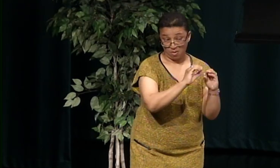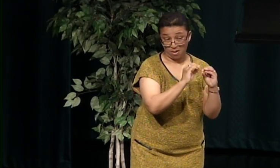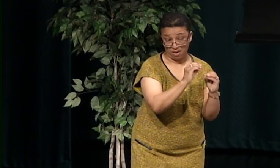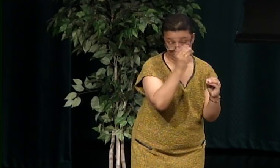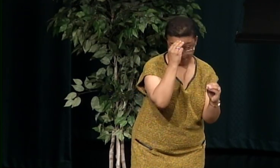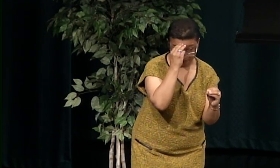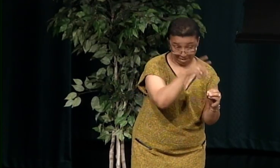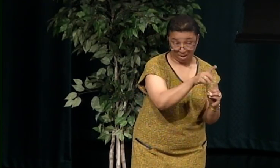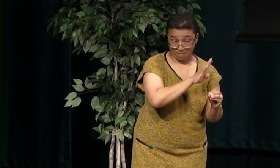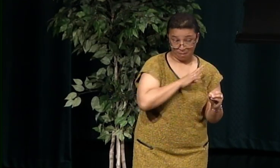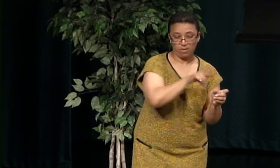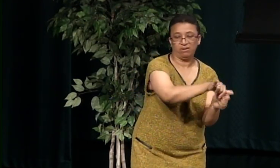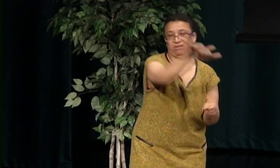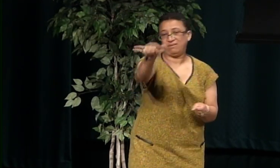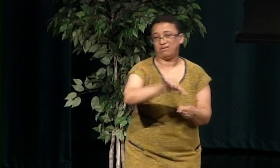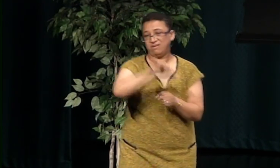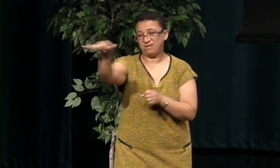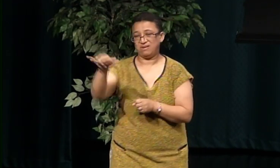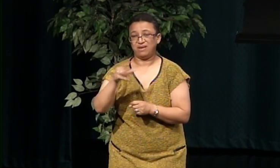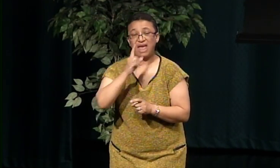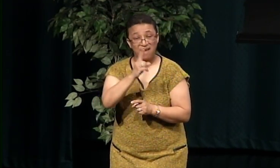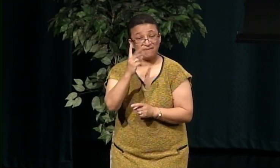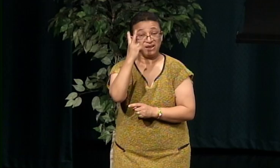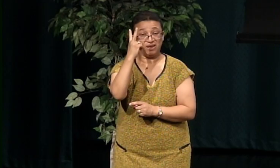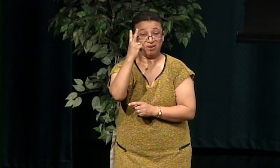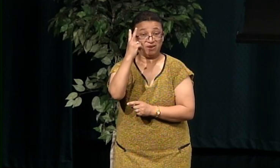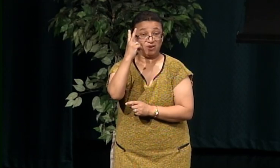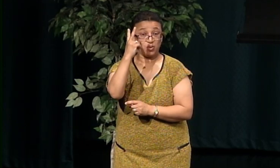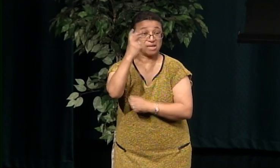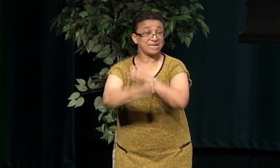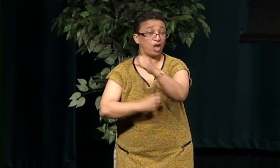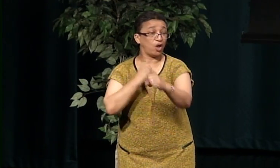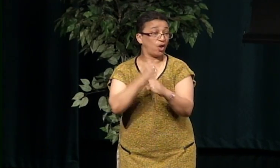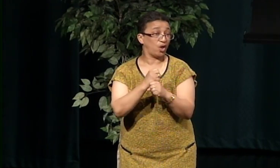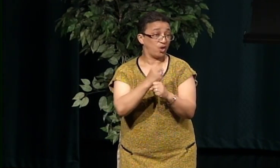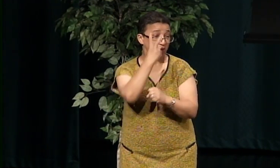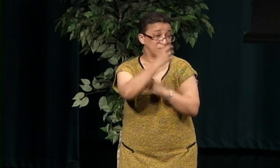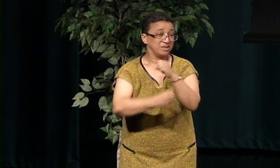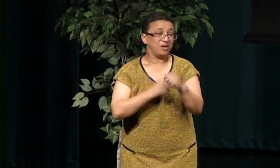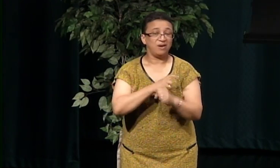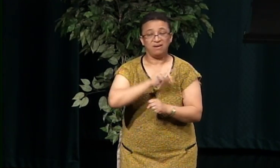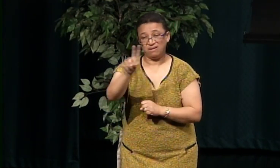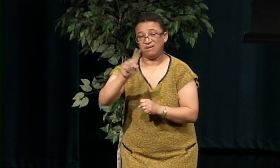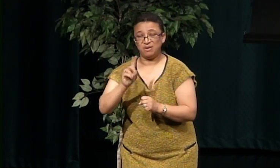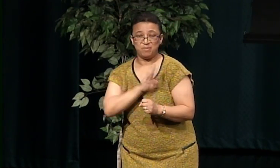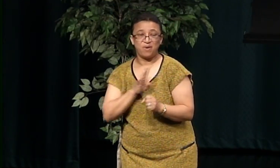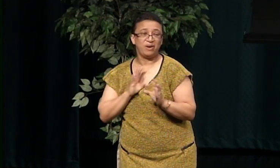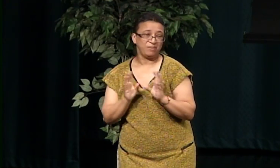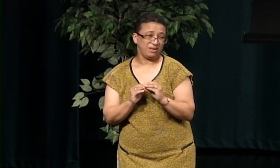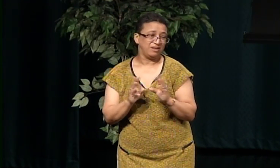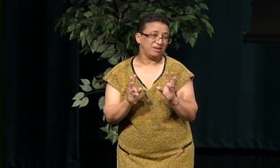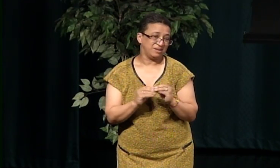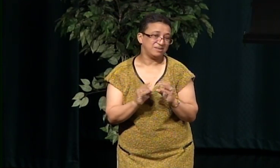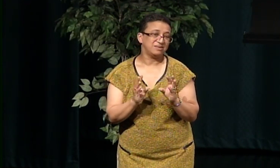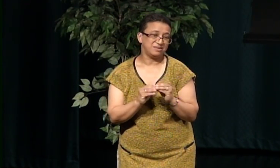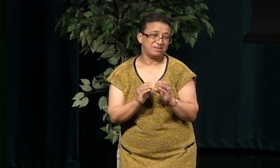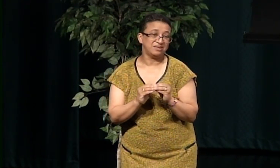by the world federation, but by the individual nations. These meetings happen twice a year.